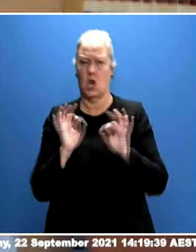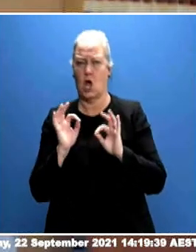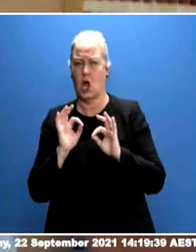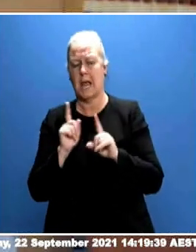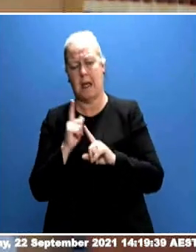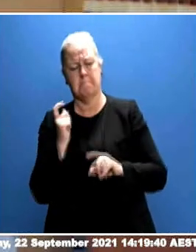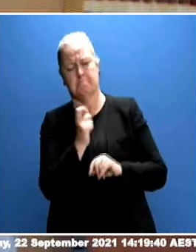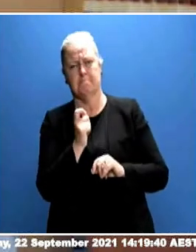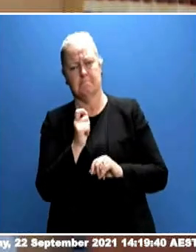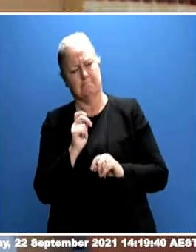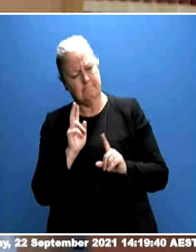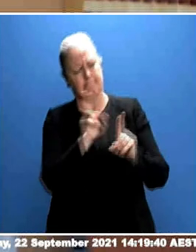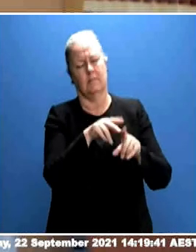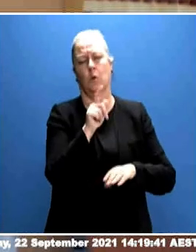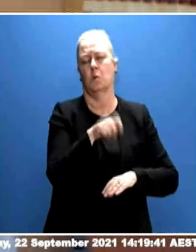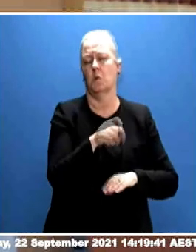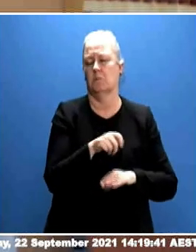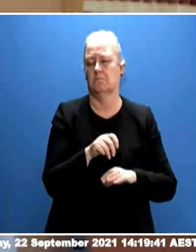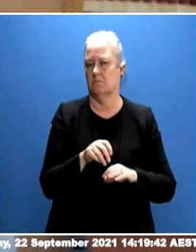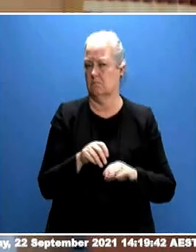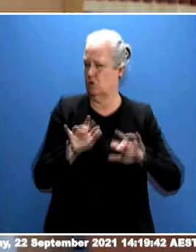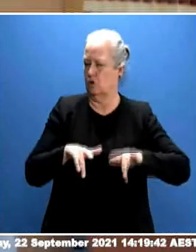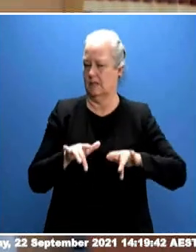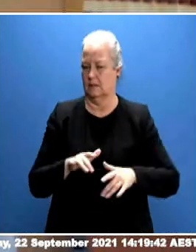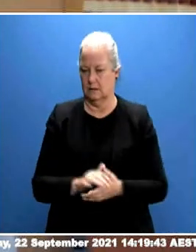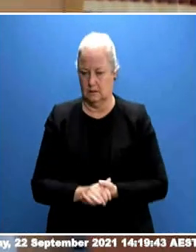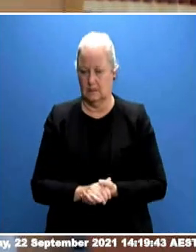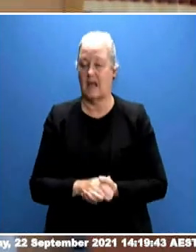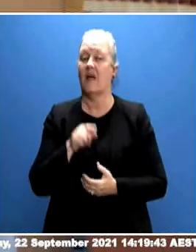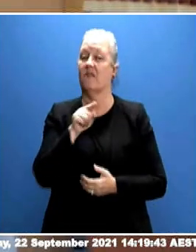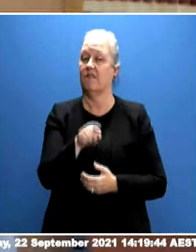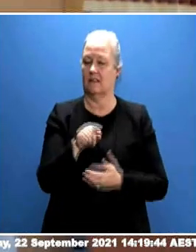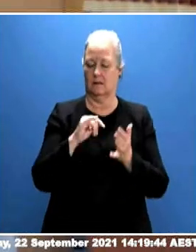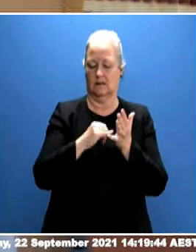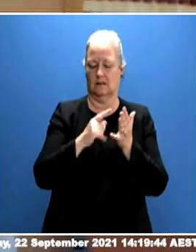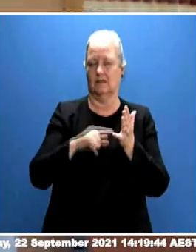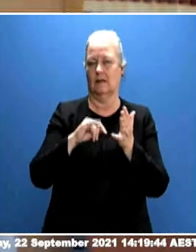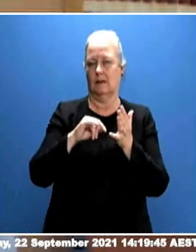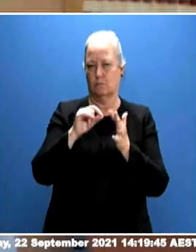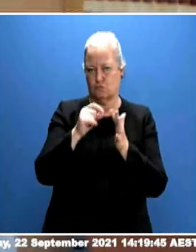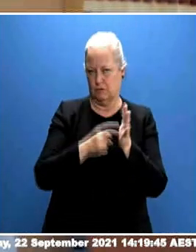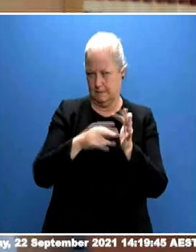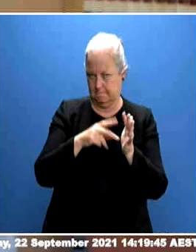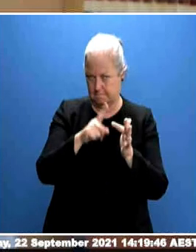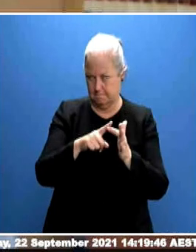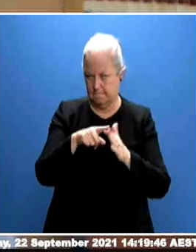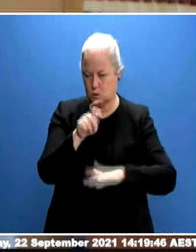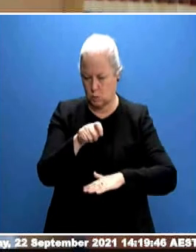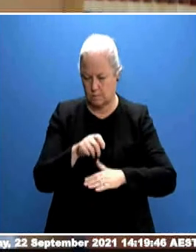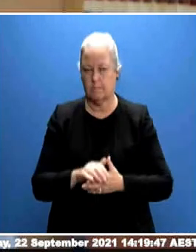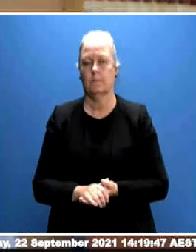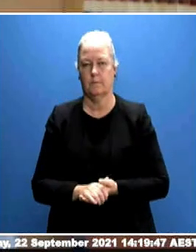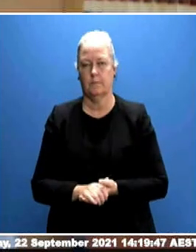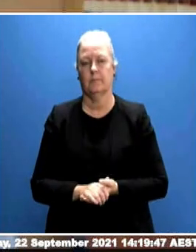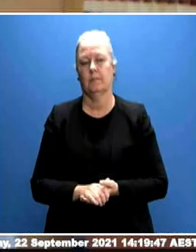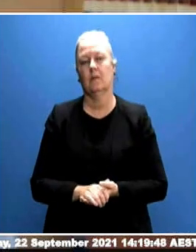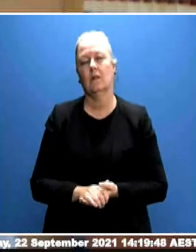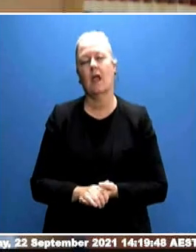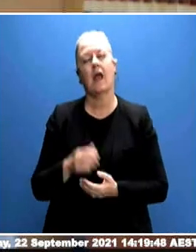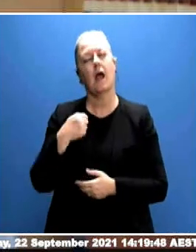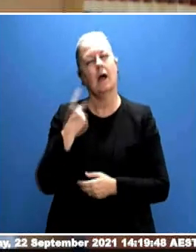All right, and in terms of the review proceedings, is there any